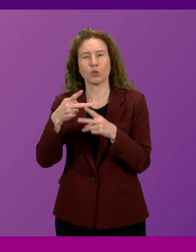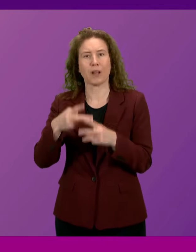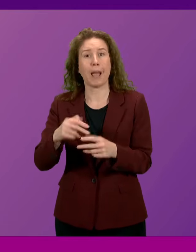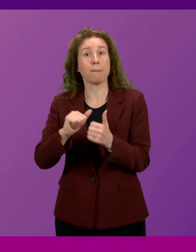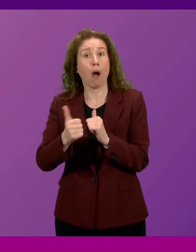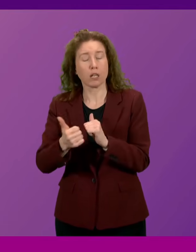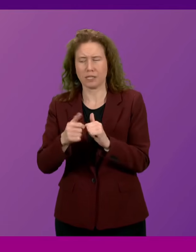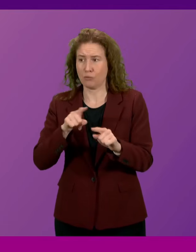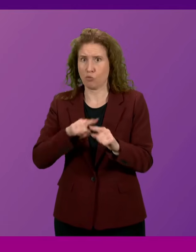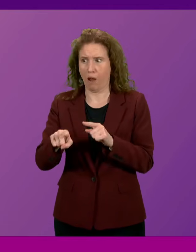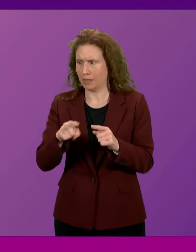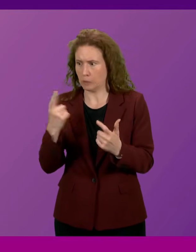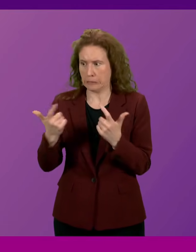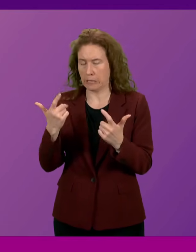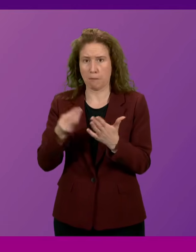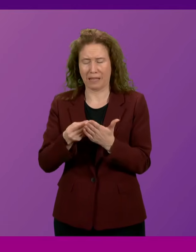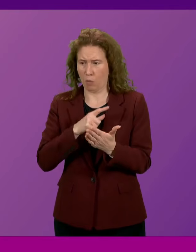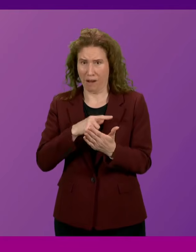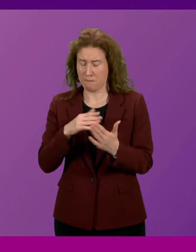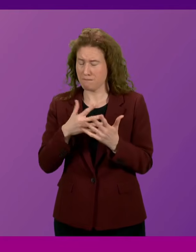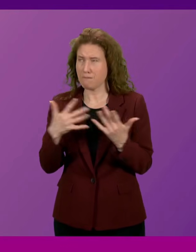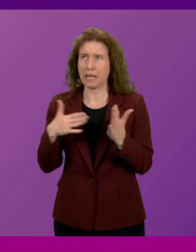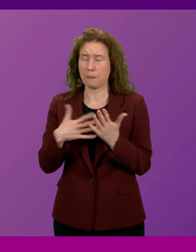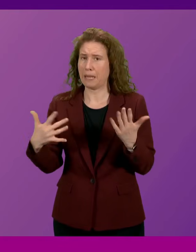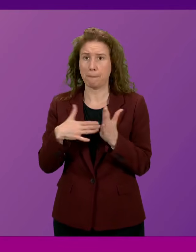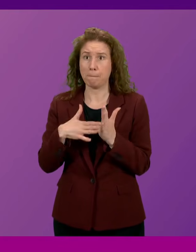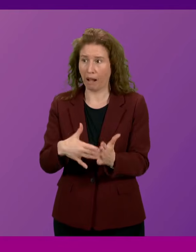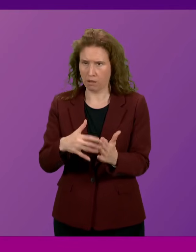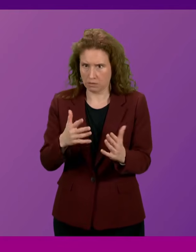multimillion-pound black hole in its budget. My constituents who go to the centre tell me